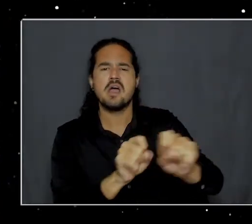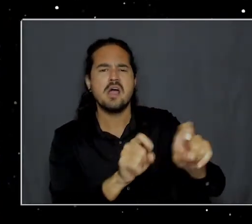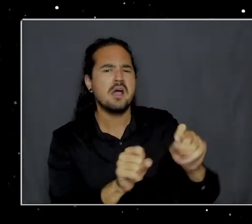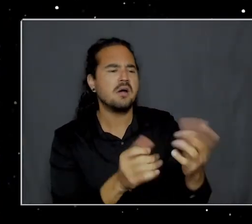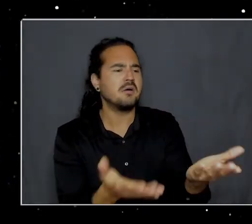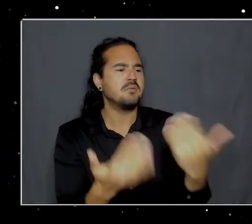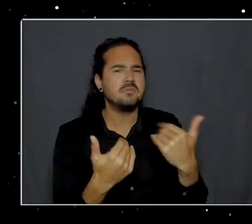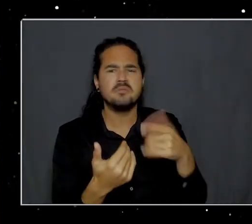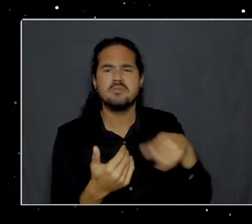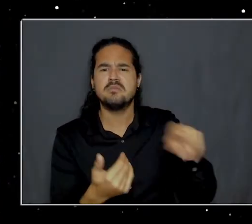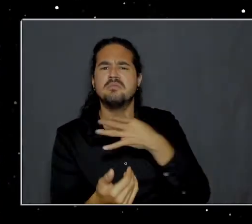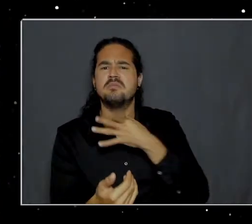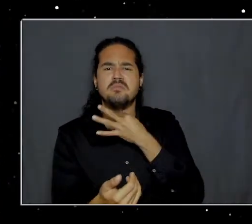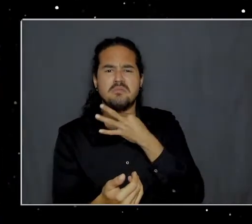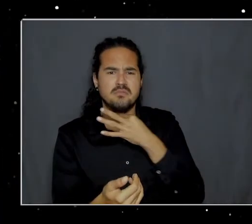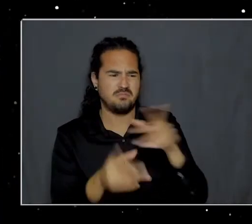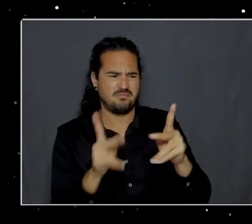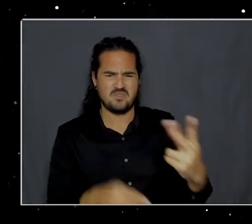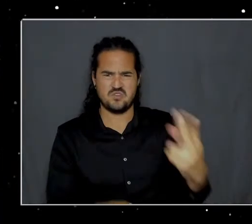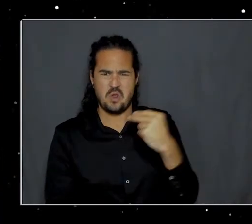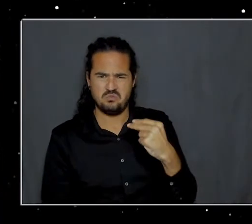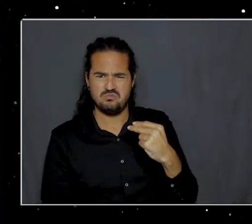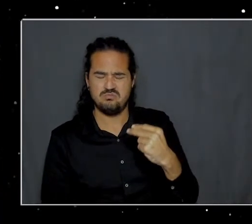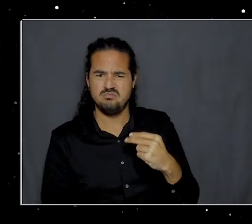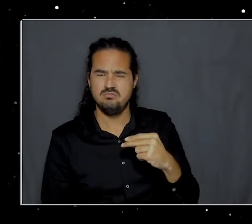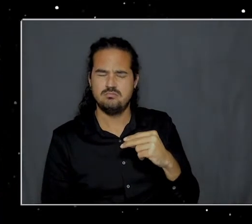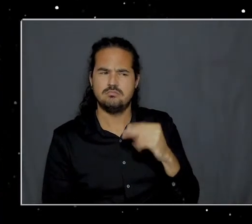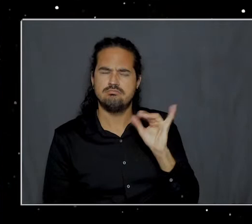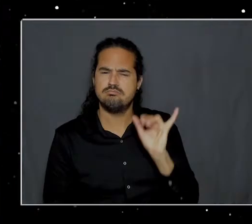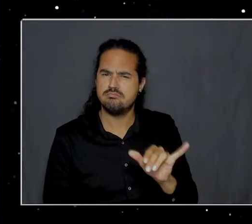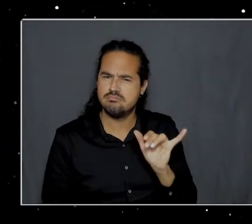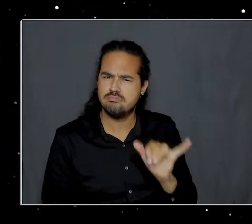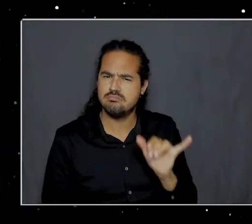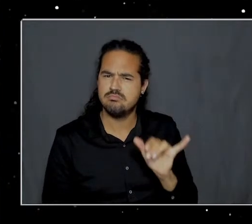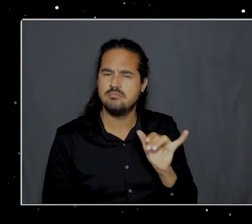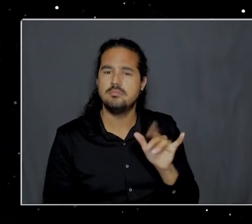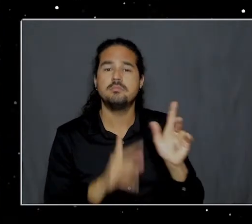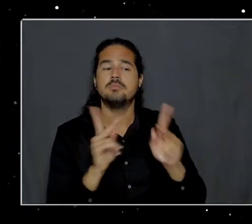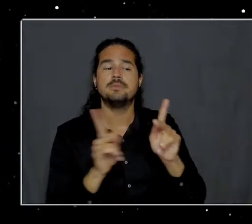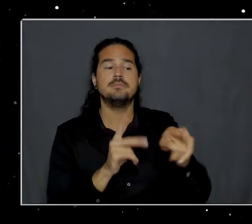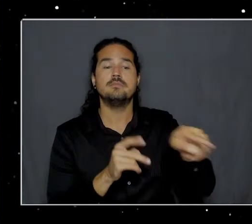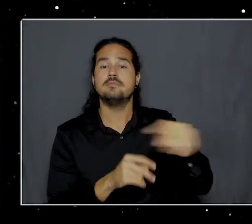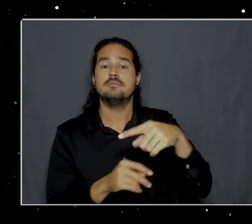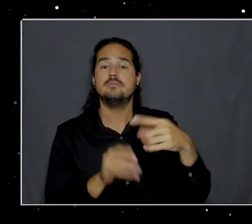WHO USE OUR SERVICES AND THEY SAID, "NO." THEY SAID, "THE THING THAT'S